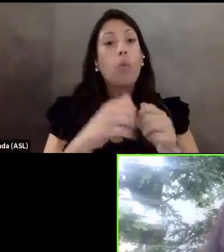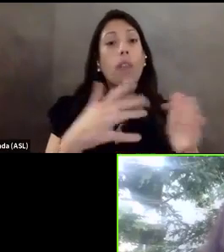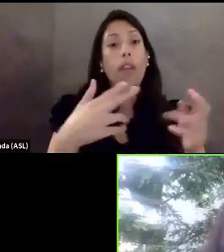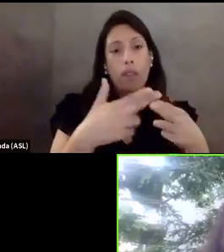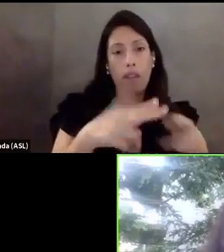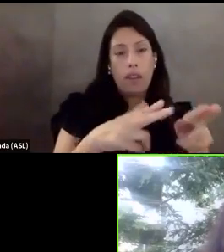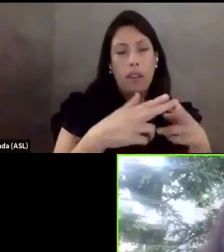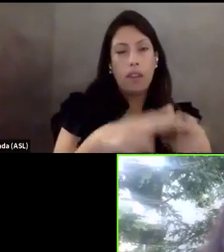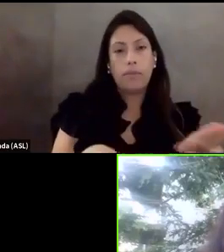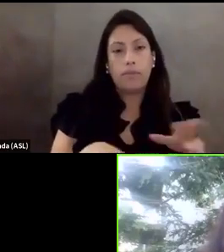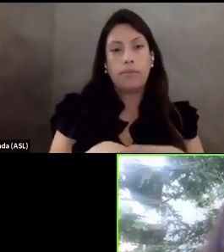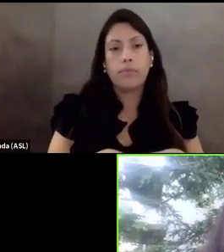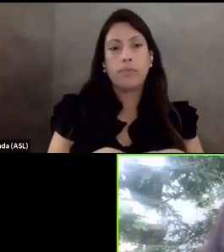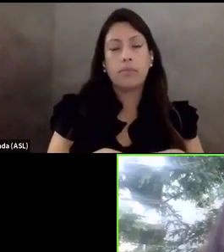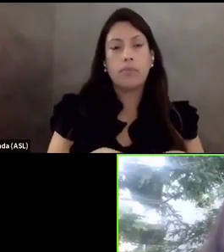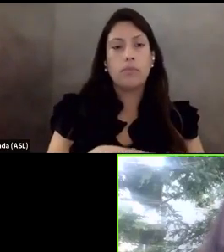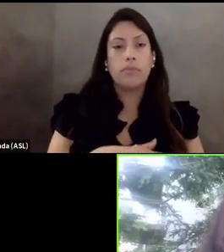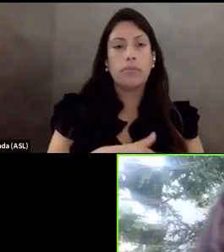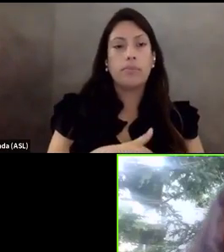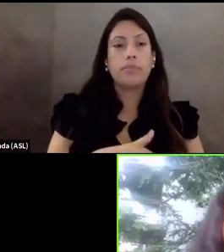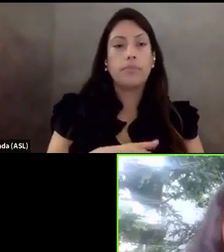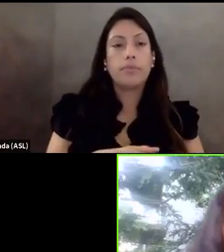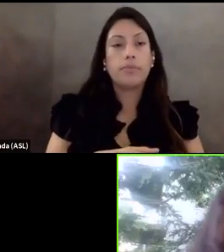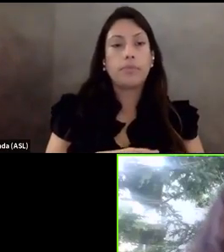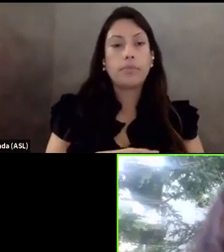egg based materials in the vaccine.